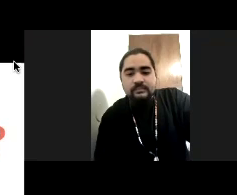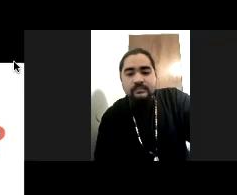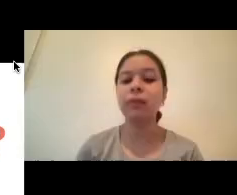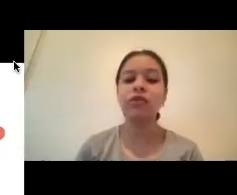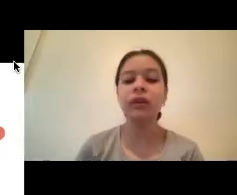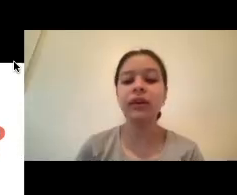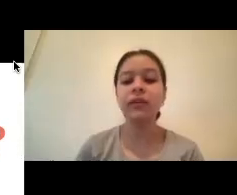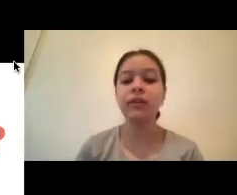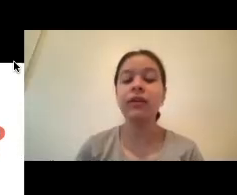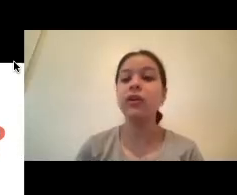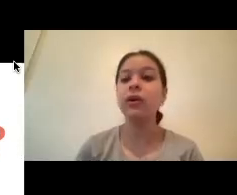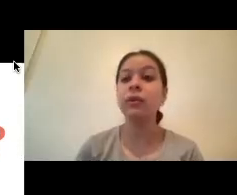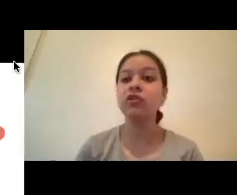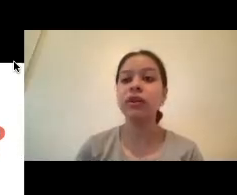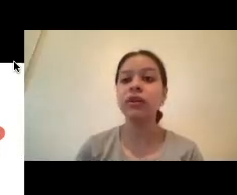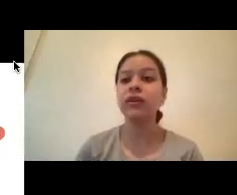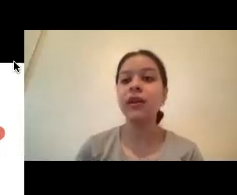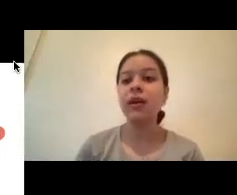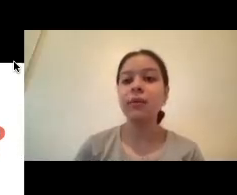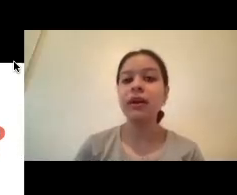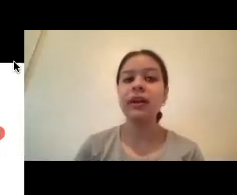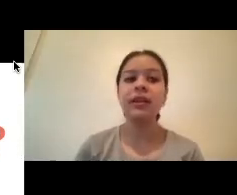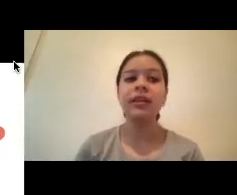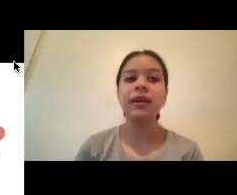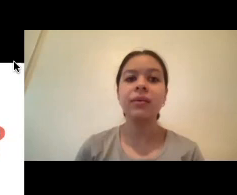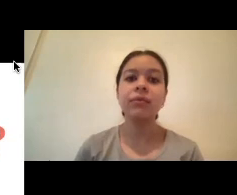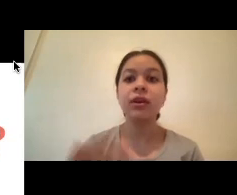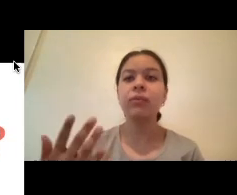those opportunities or even, you know, administrators when they're, you know,